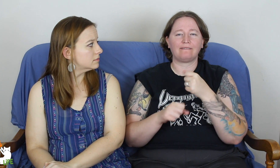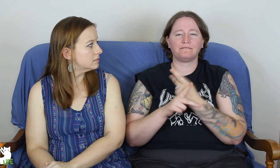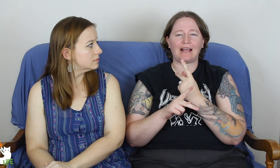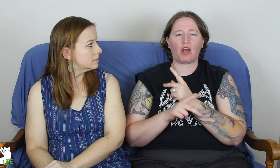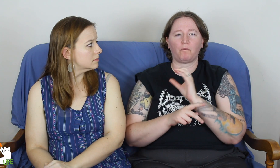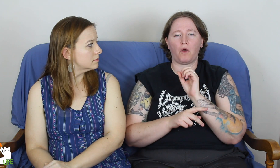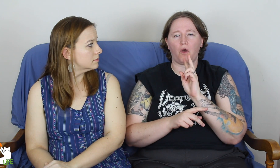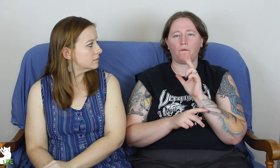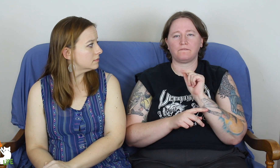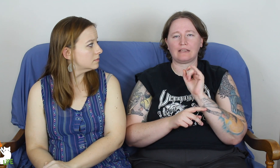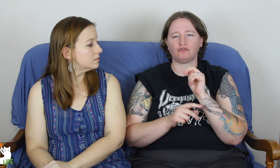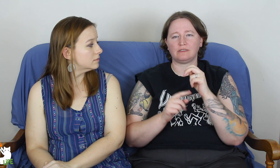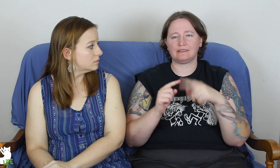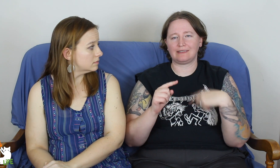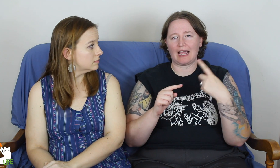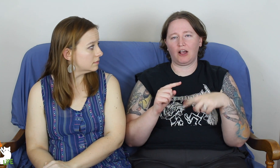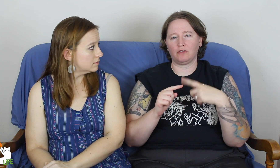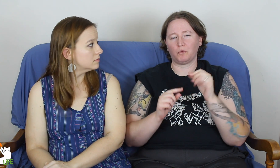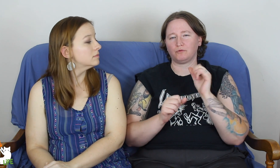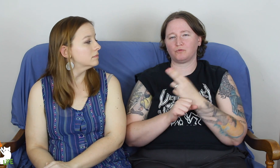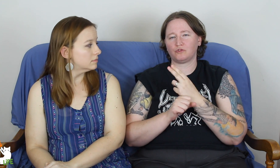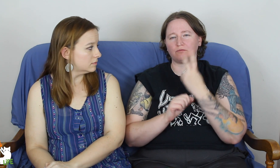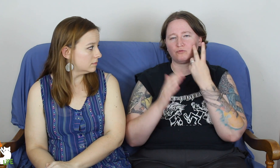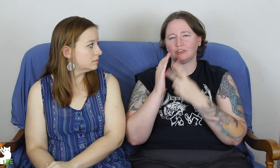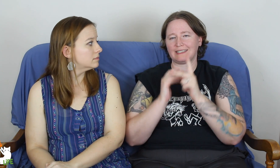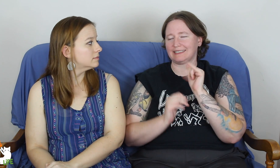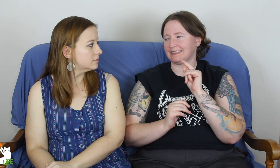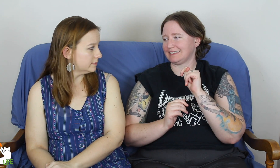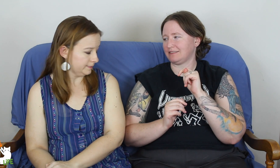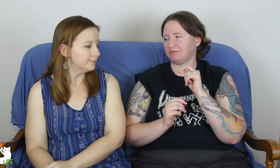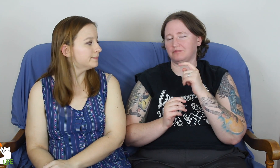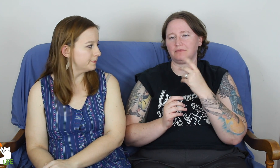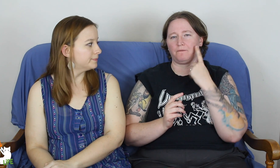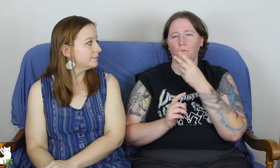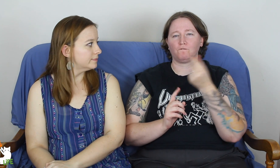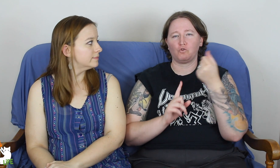Then from there you can figure out ovulation cycles and can use predictor kits for that.